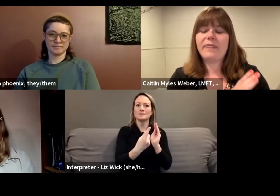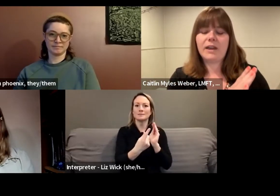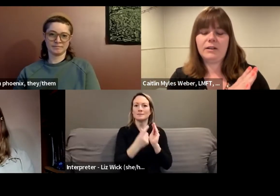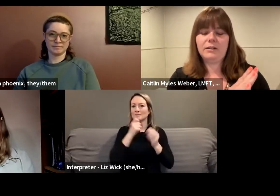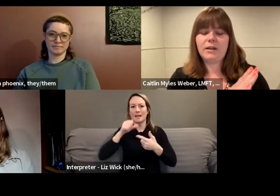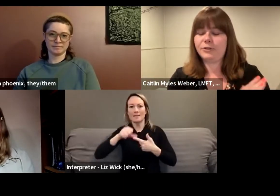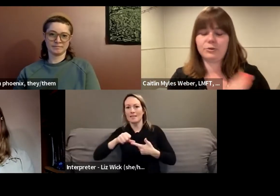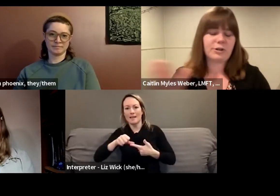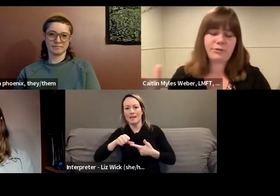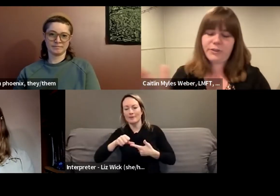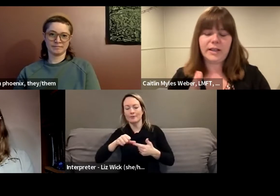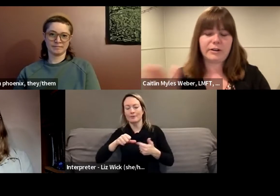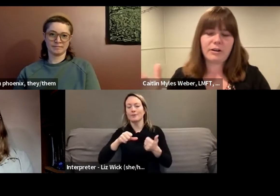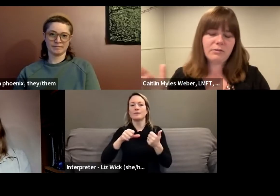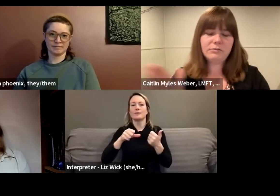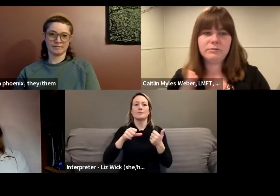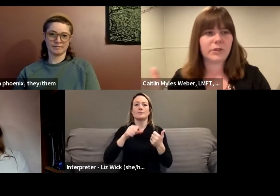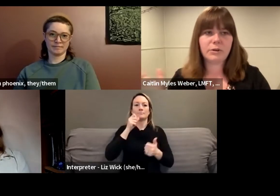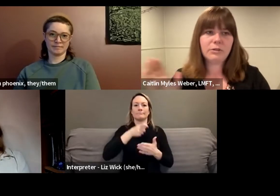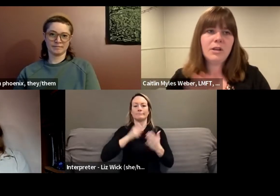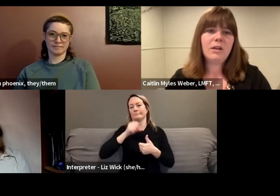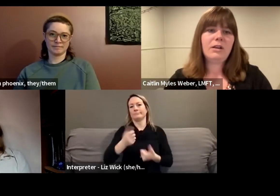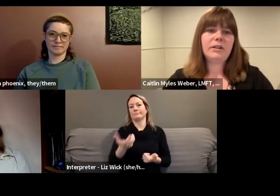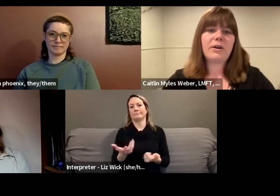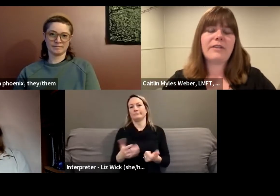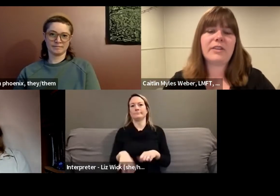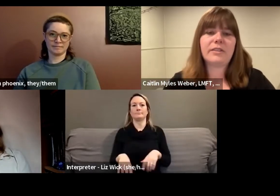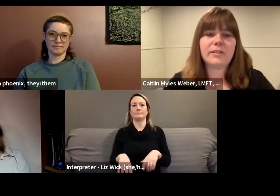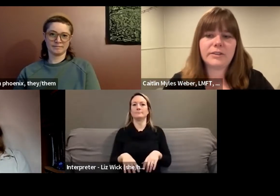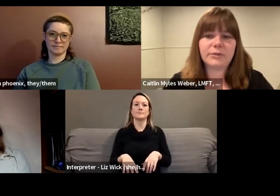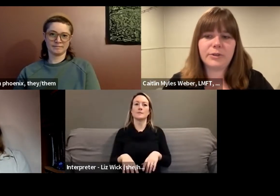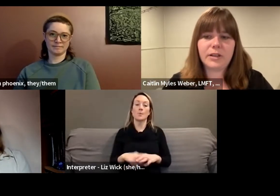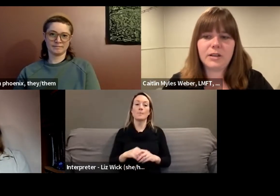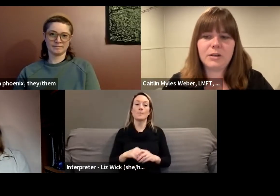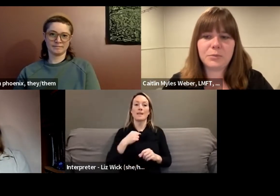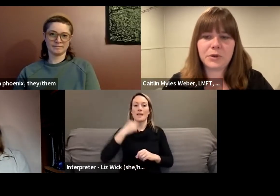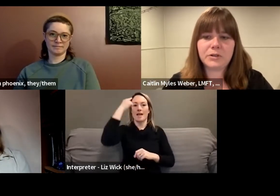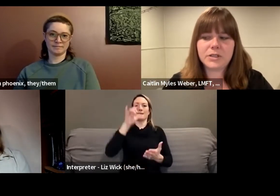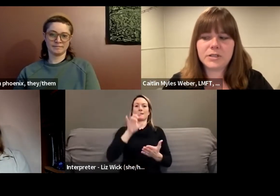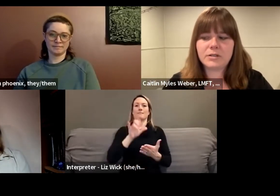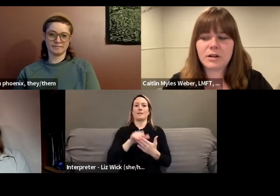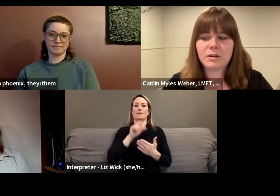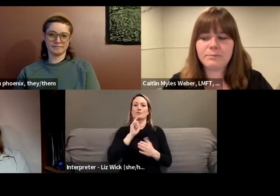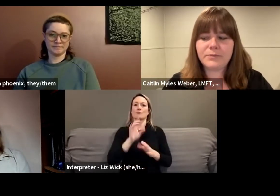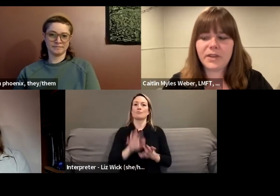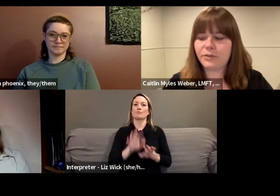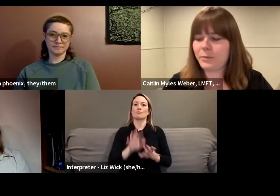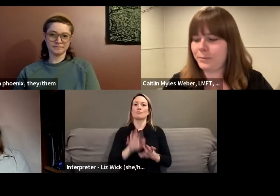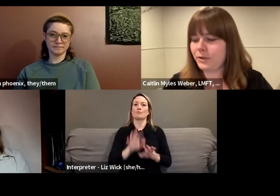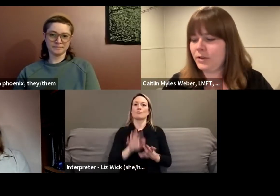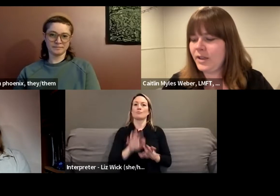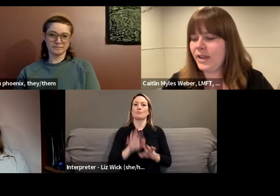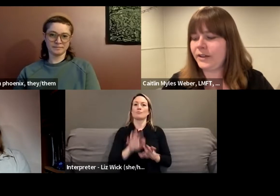And then I don't charge for the letter. So, you know, I think that that's a really important thing for people.